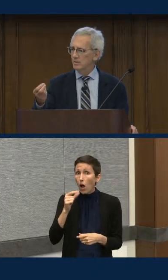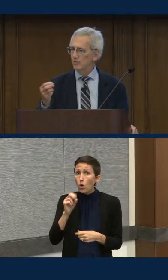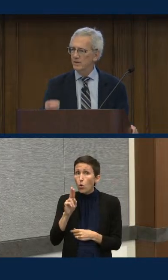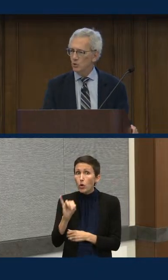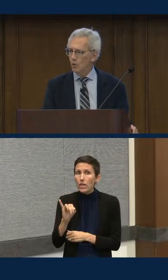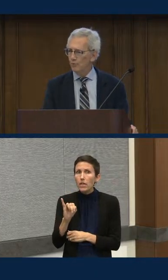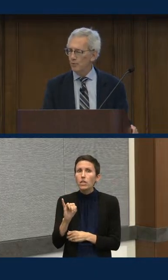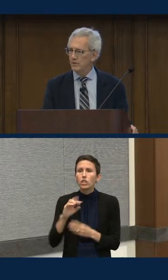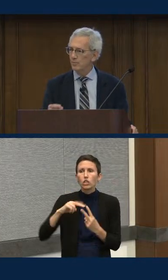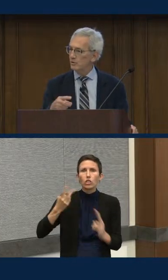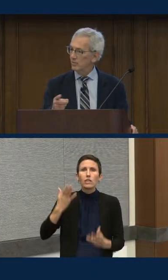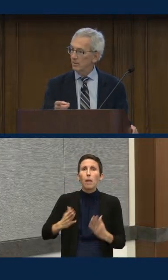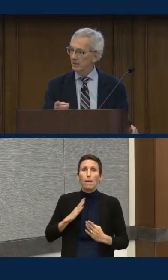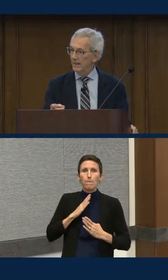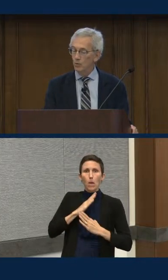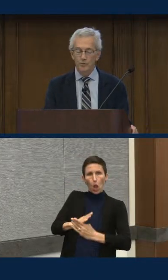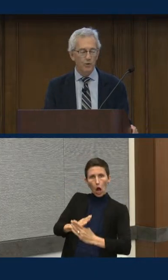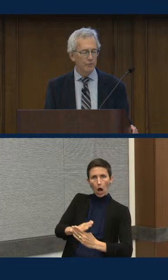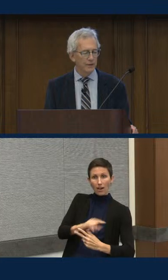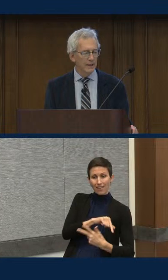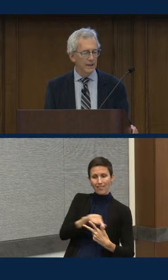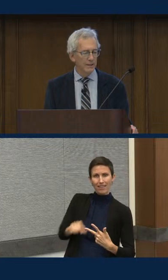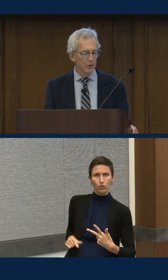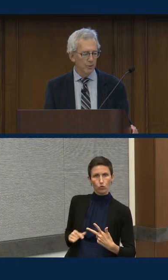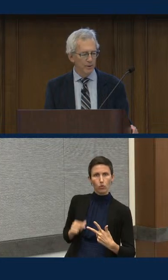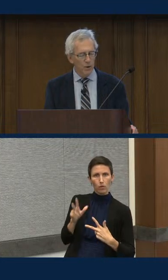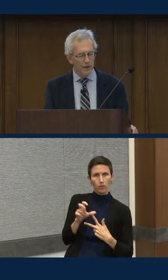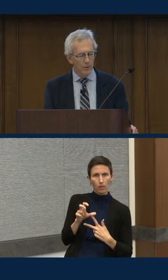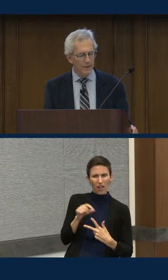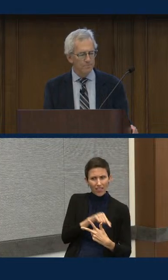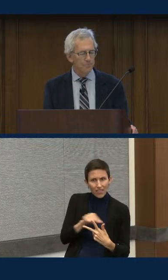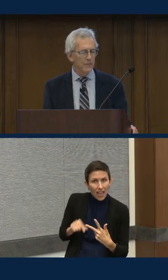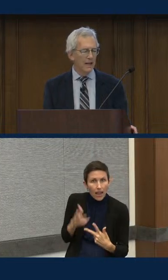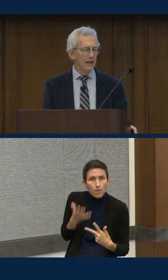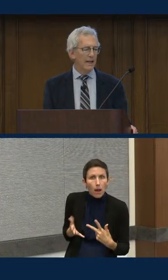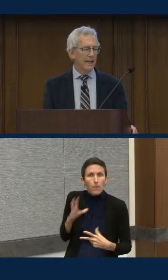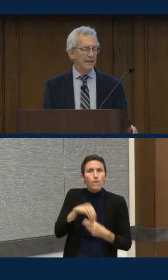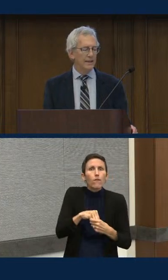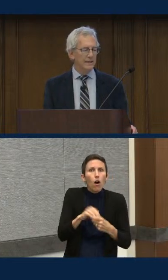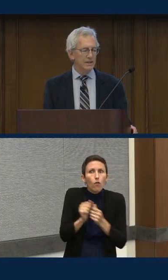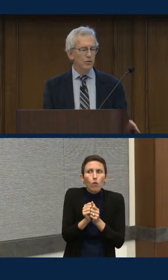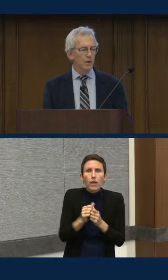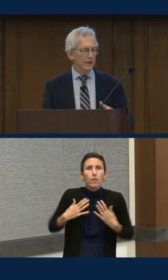receptors and maybe they were involved in determining body